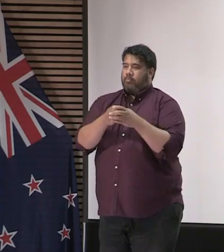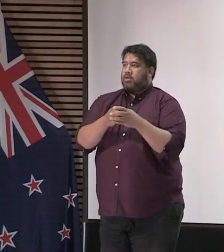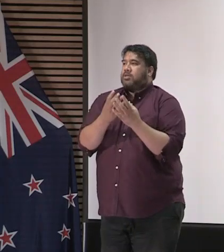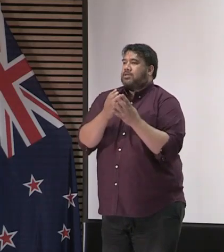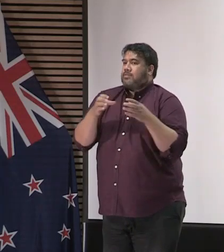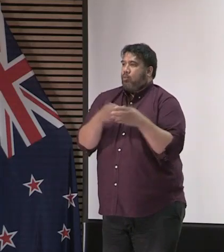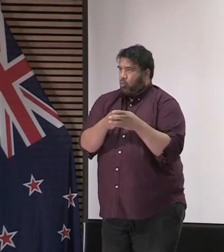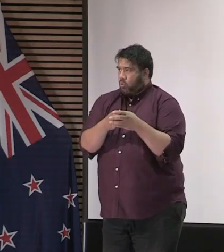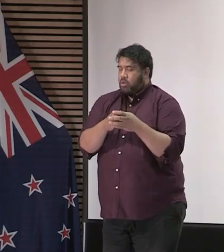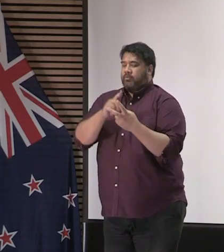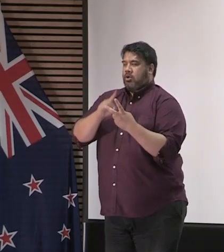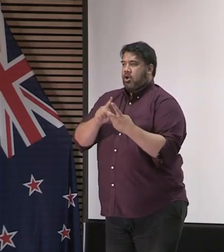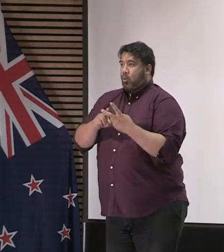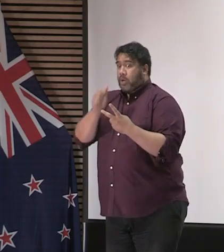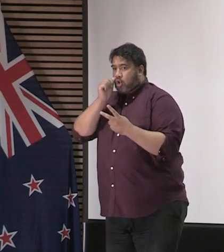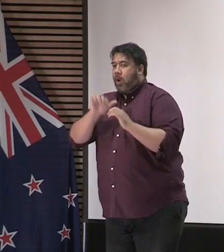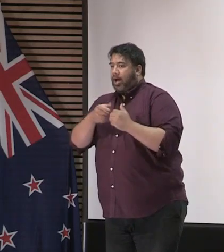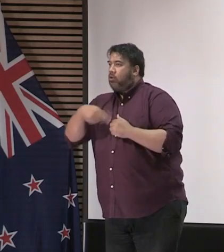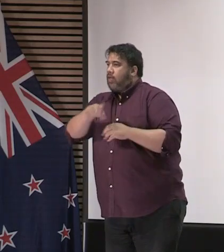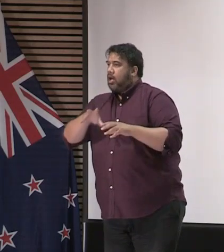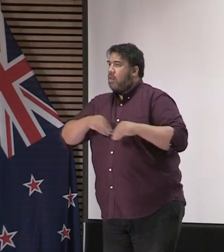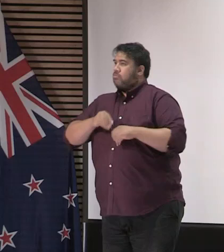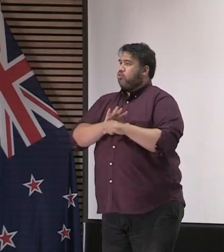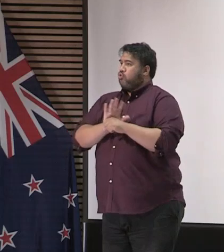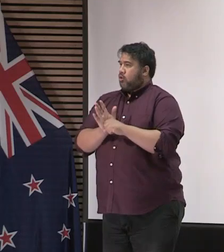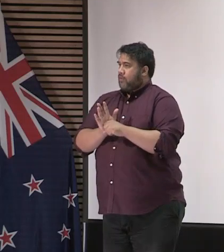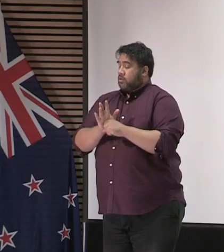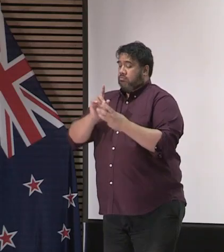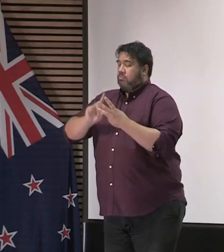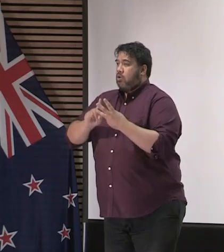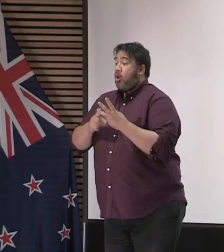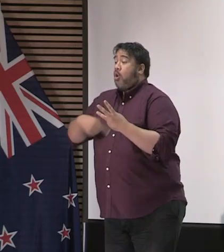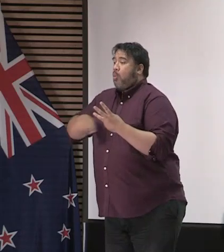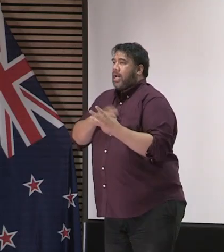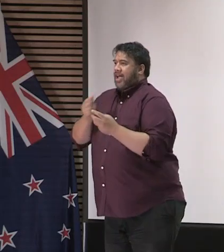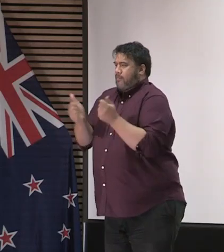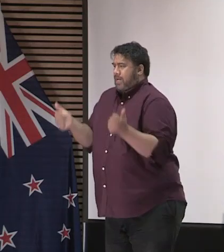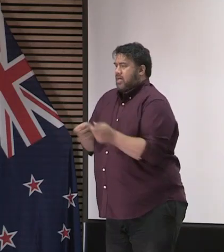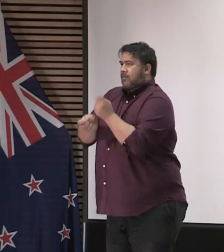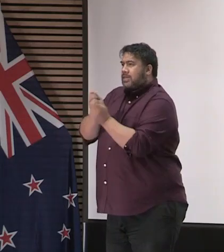3. That means we know we have a small number of cases and we know where those cases are